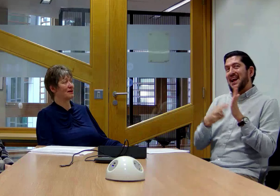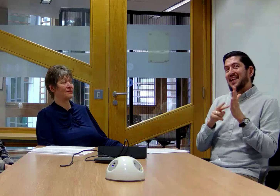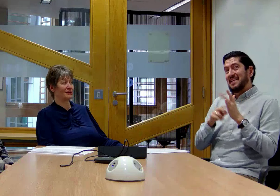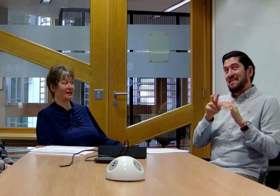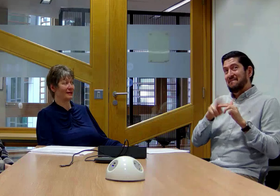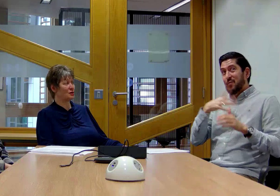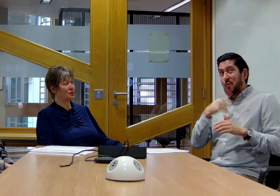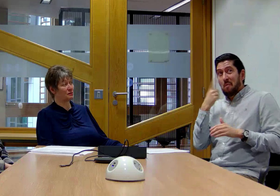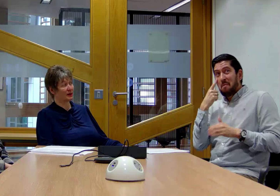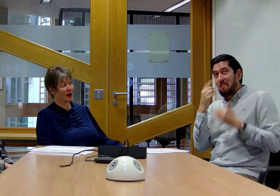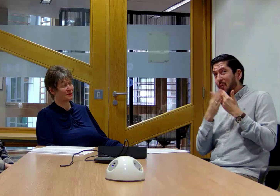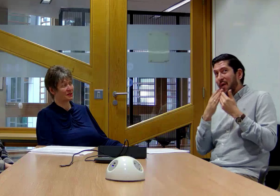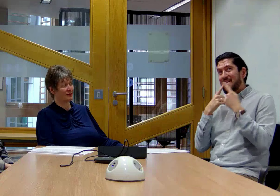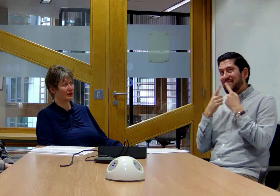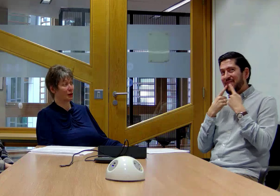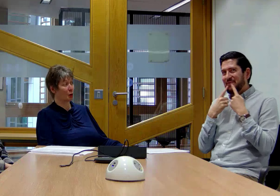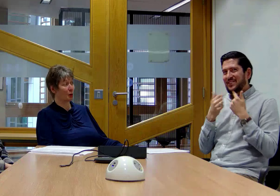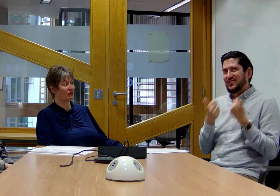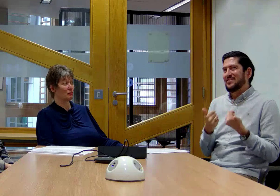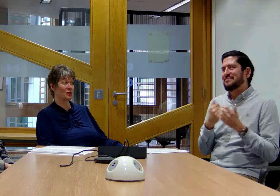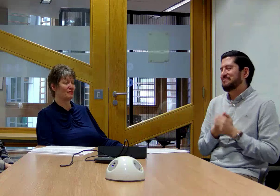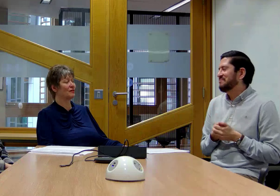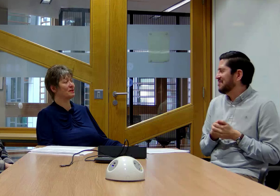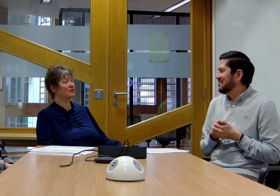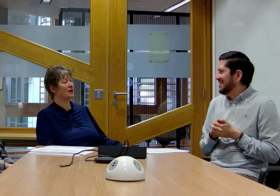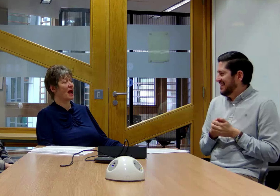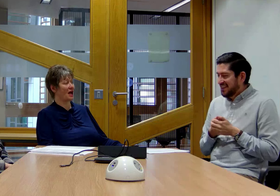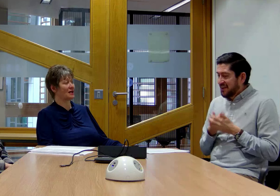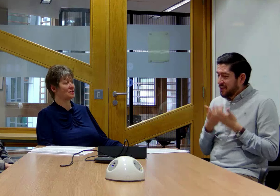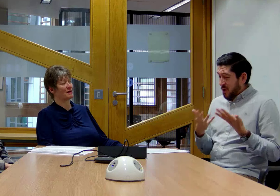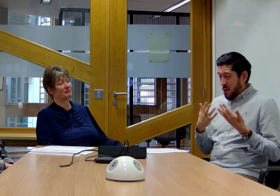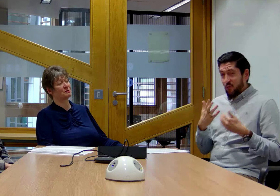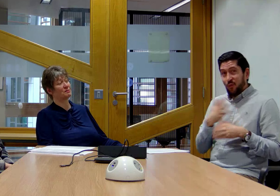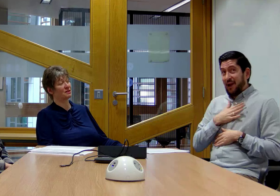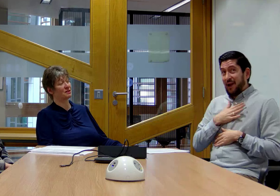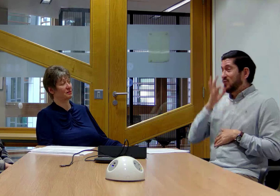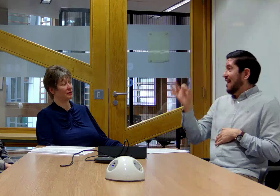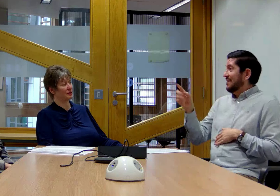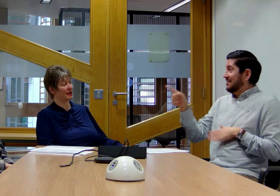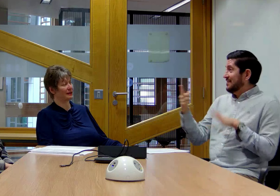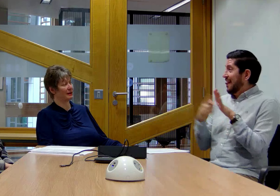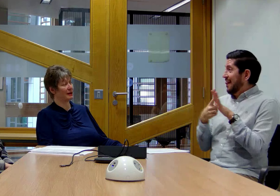I think there's so many examples I could mention but if you like, you could perhaps look at